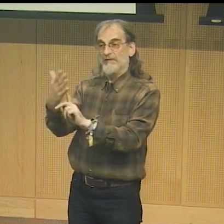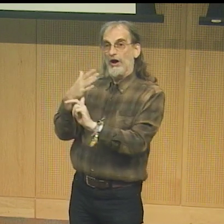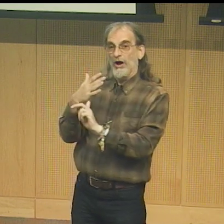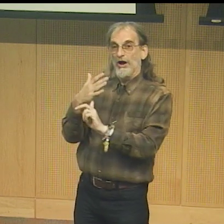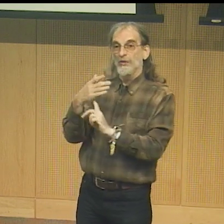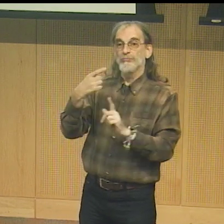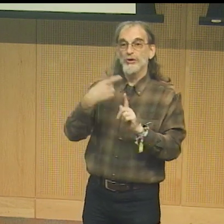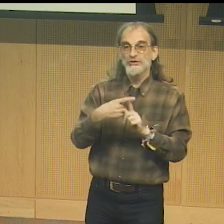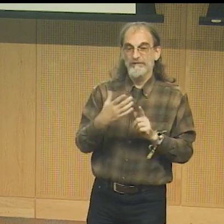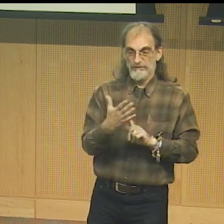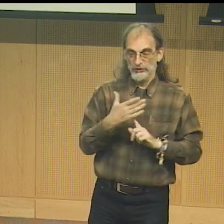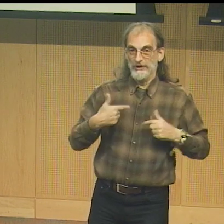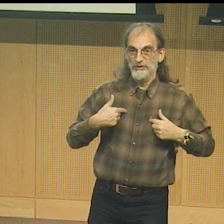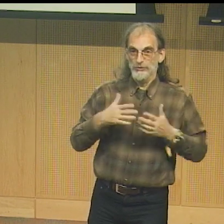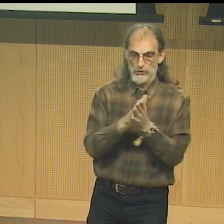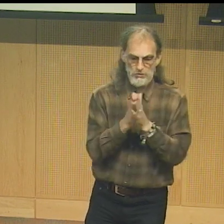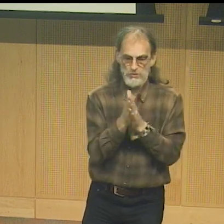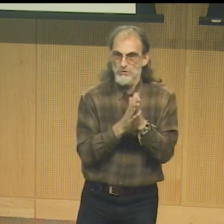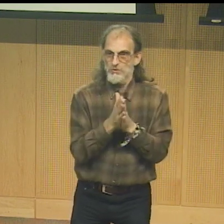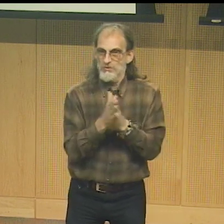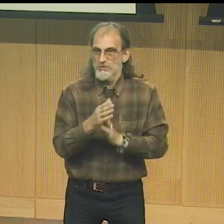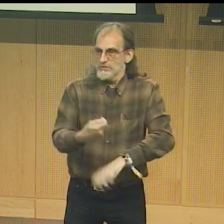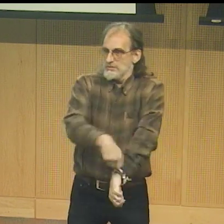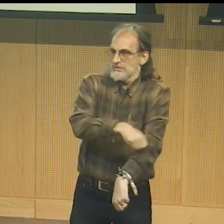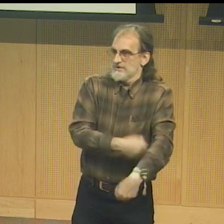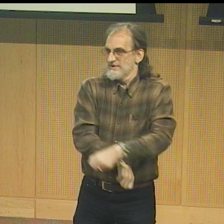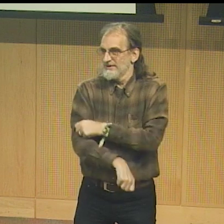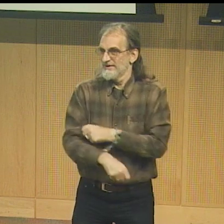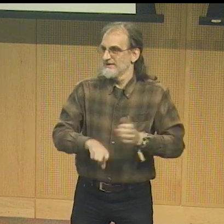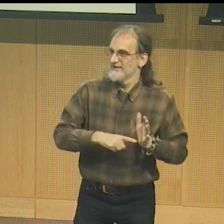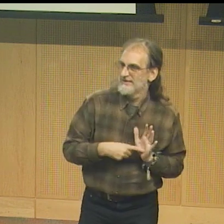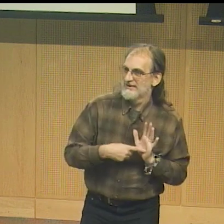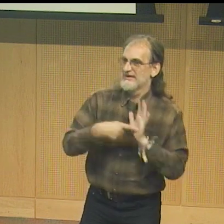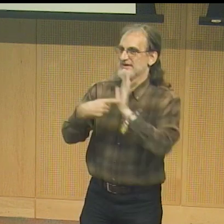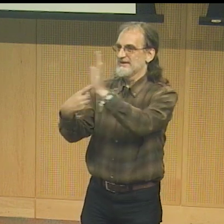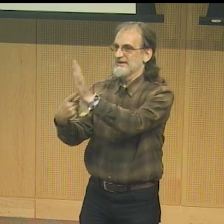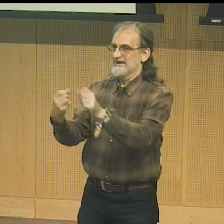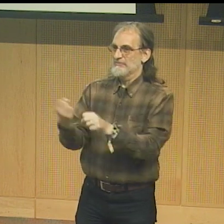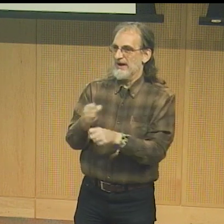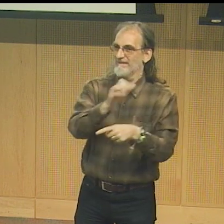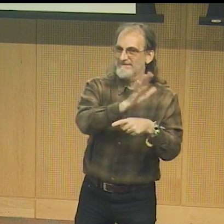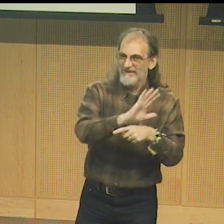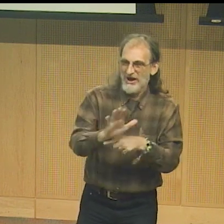It's oppression and what is in the future that really should